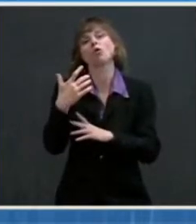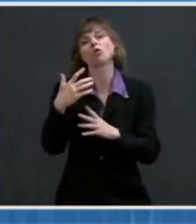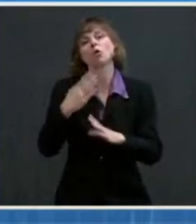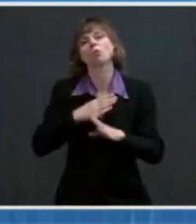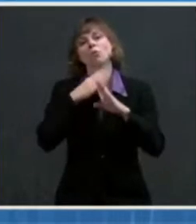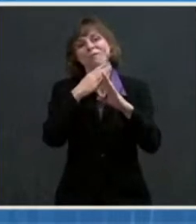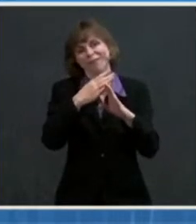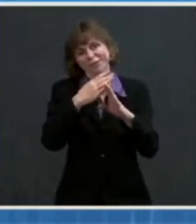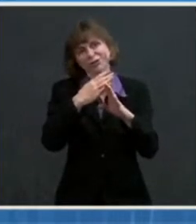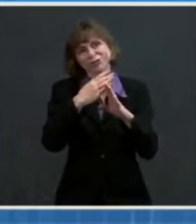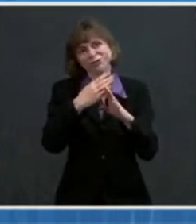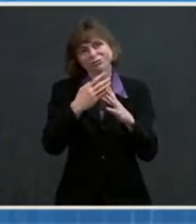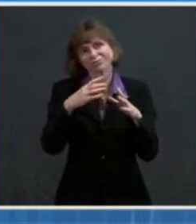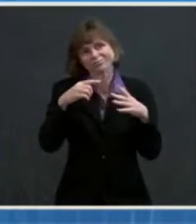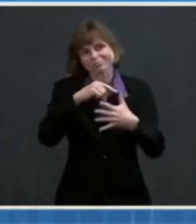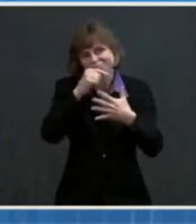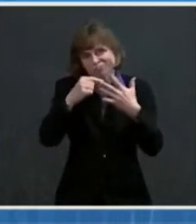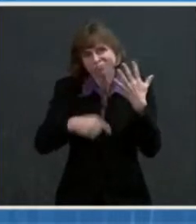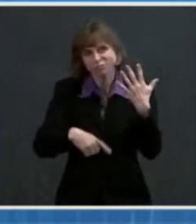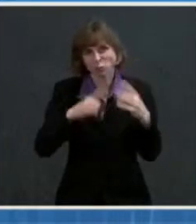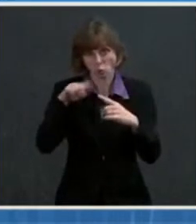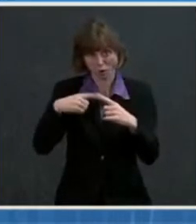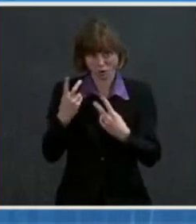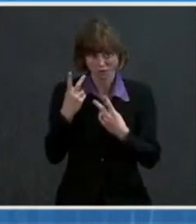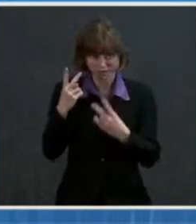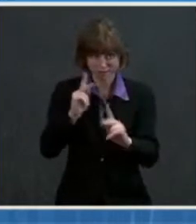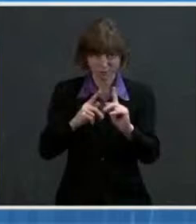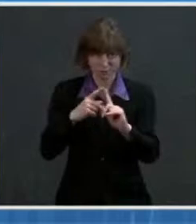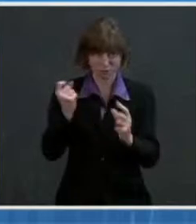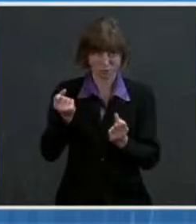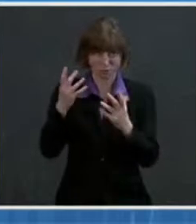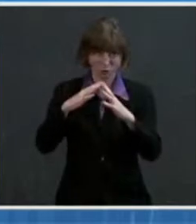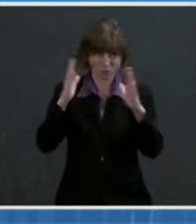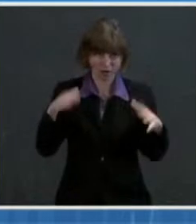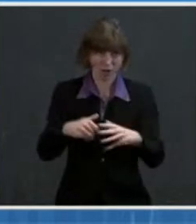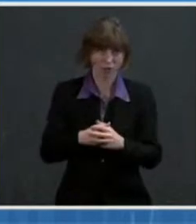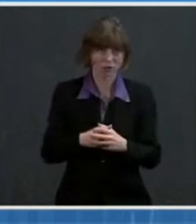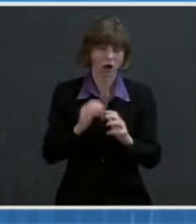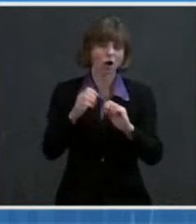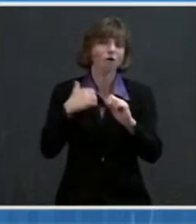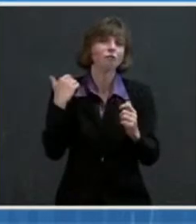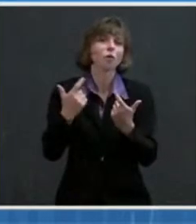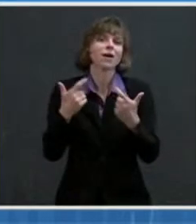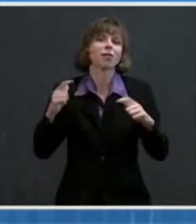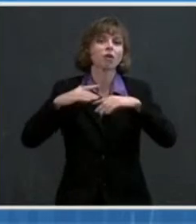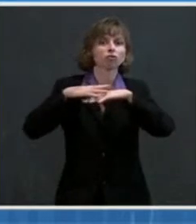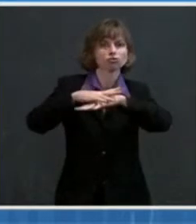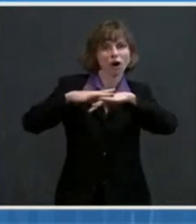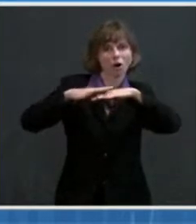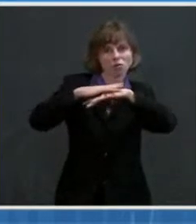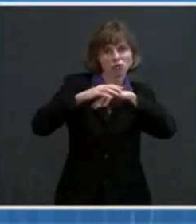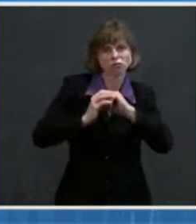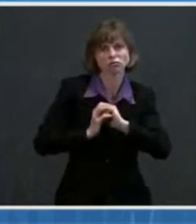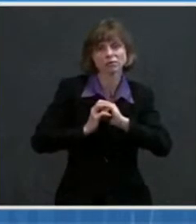DISTANCE AND PRACTICE OTHER PREVENTION MEASURES WHEN VISITING WITH UNVACCINATED